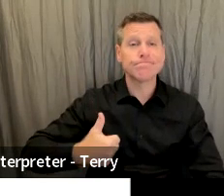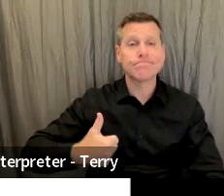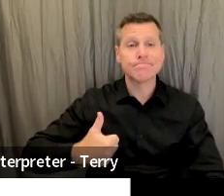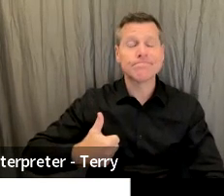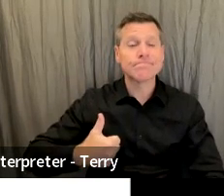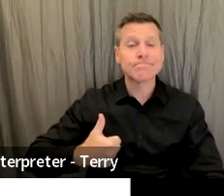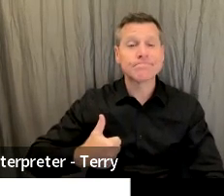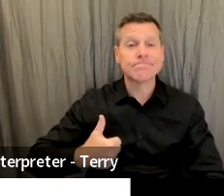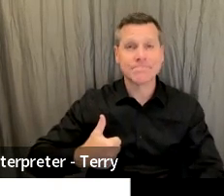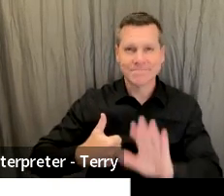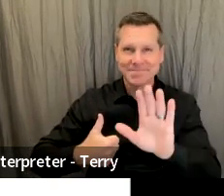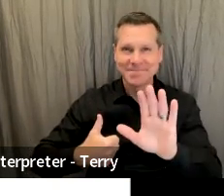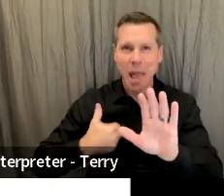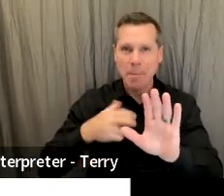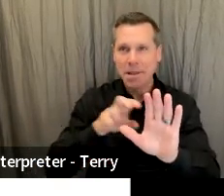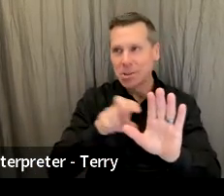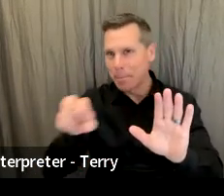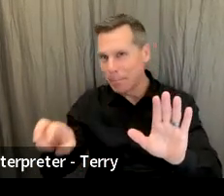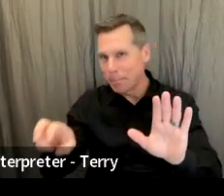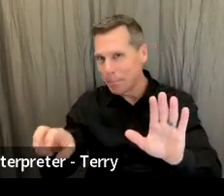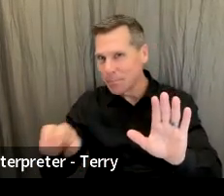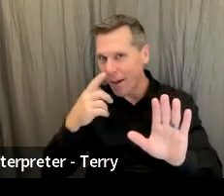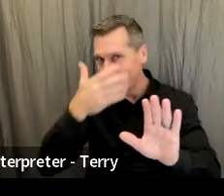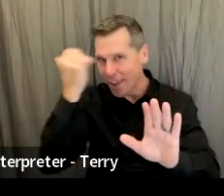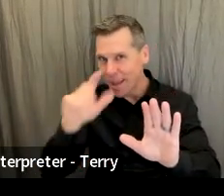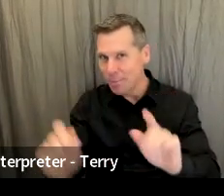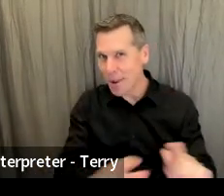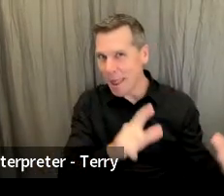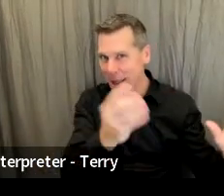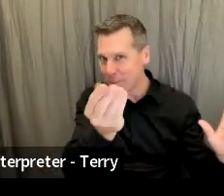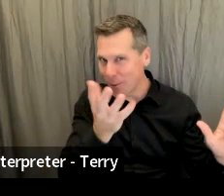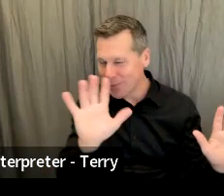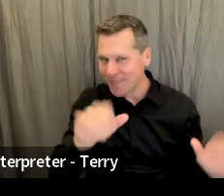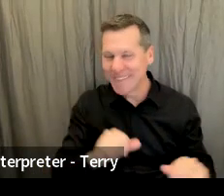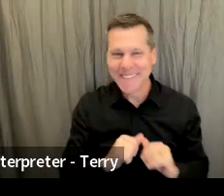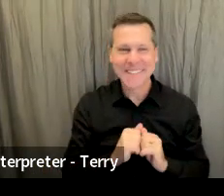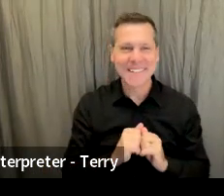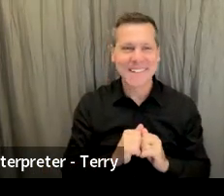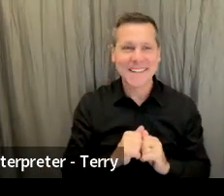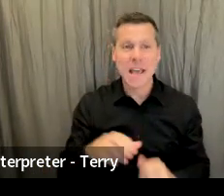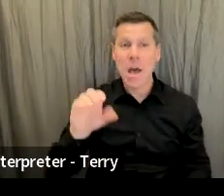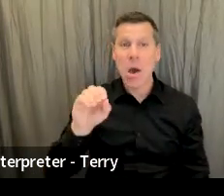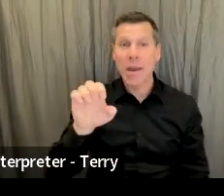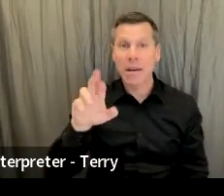So if I forget to come back, let me know was the OCR